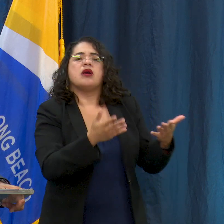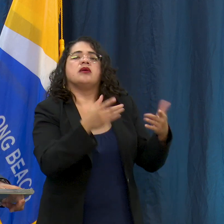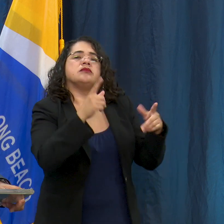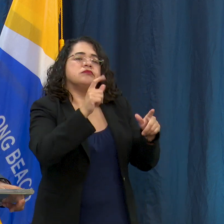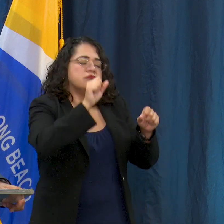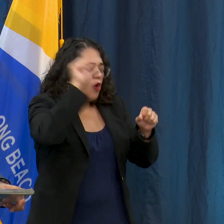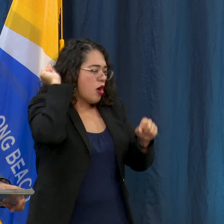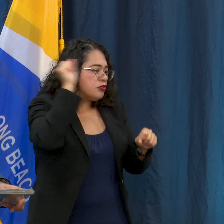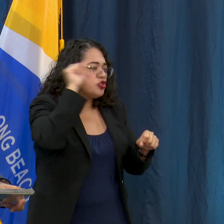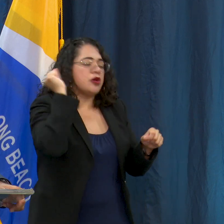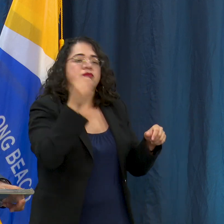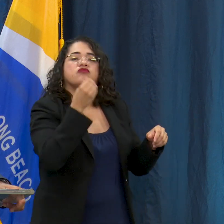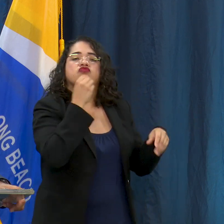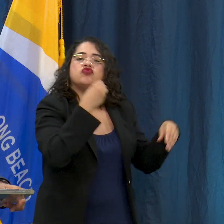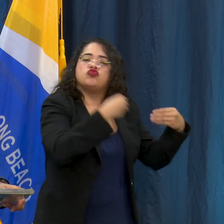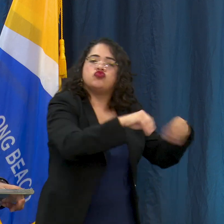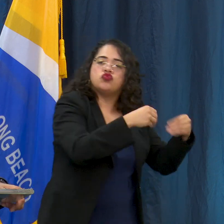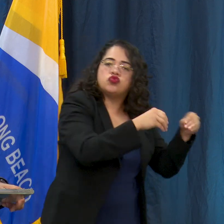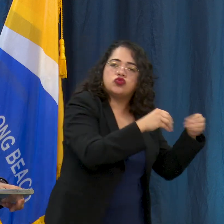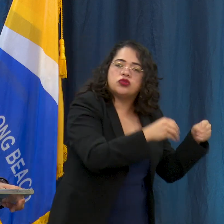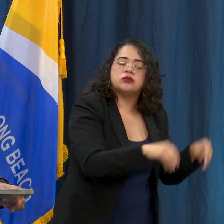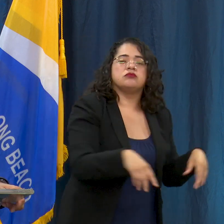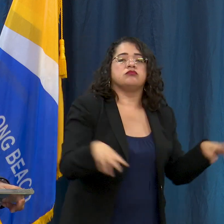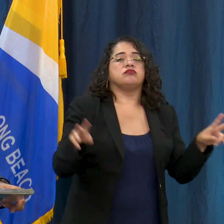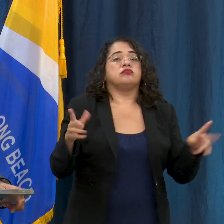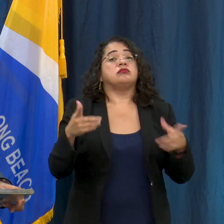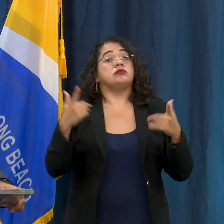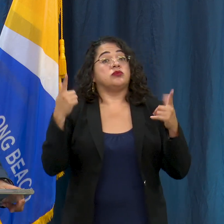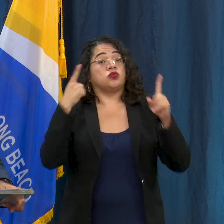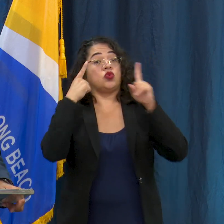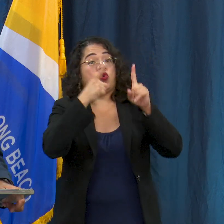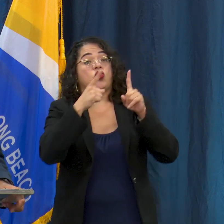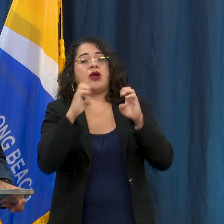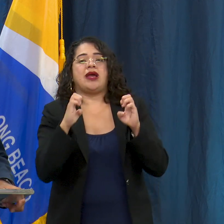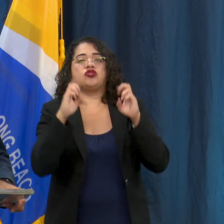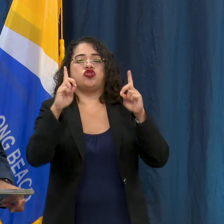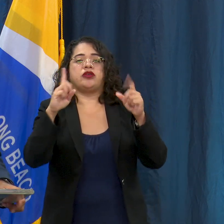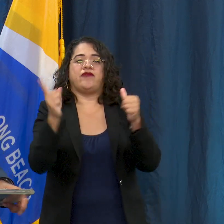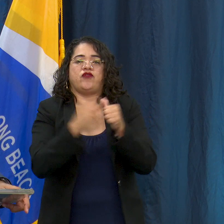and so they went out of course with an education first approach. A couple